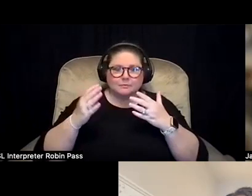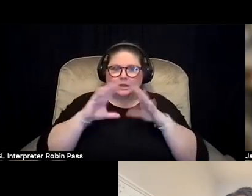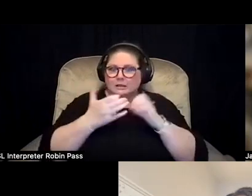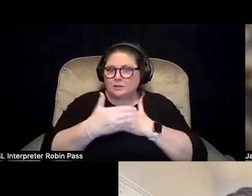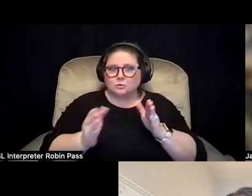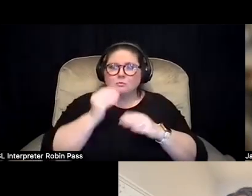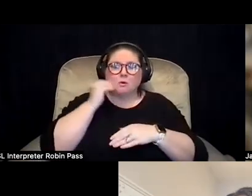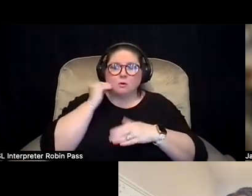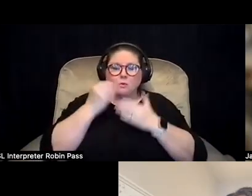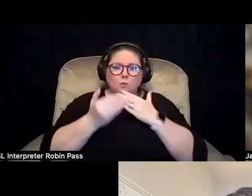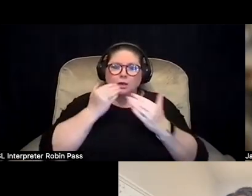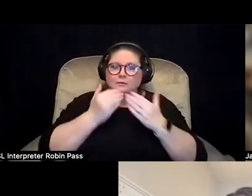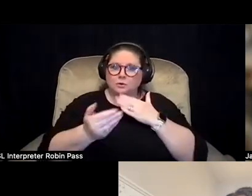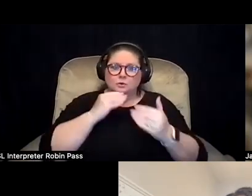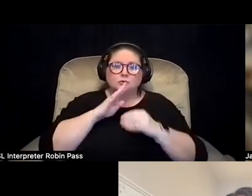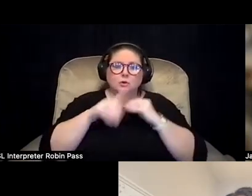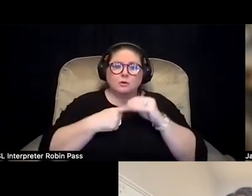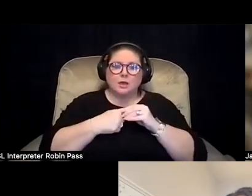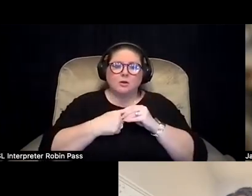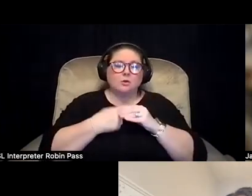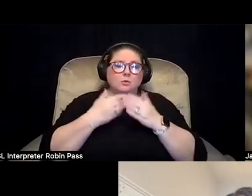to talk about whatever subject that you're trying to learn